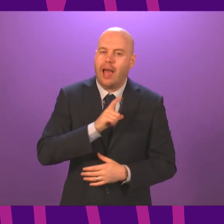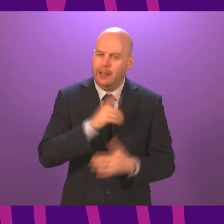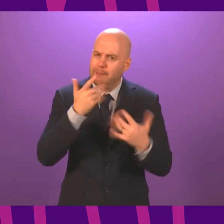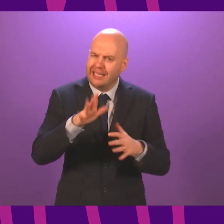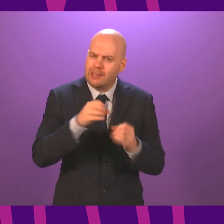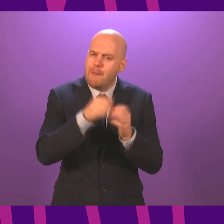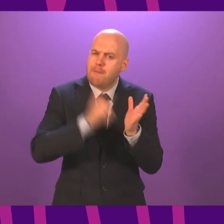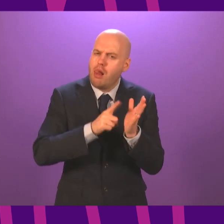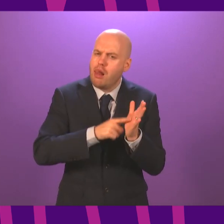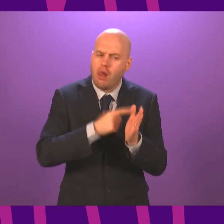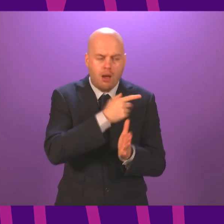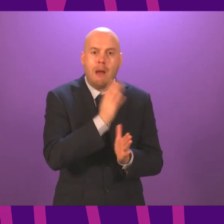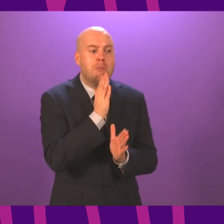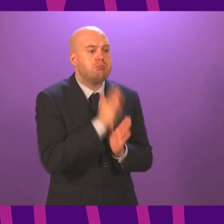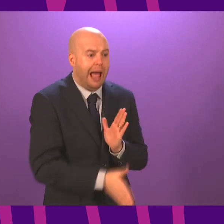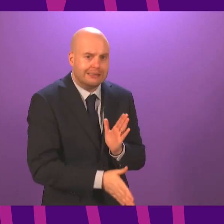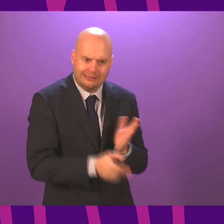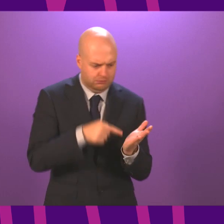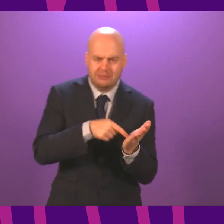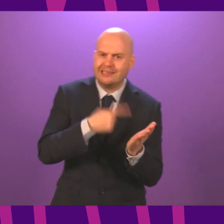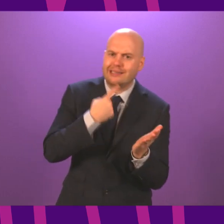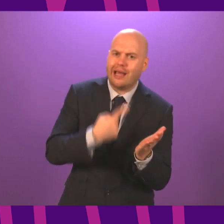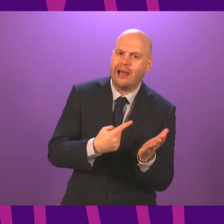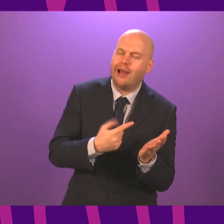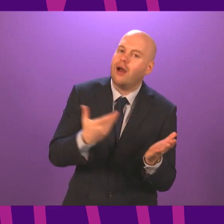legislation, there was agreement that that is where we would ideally like to be, in order that